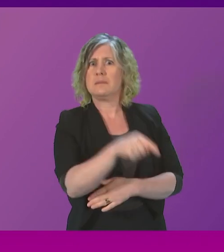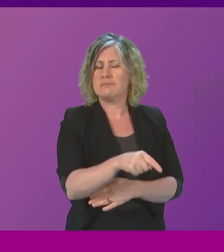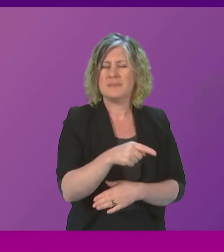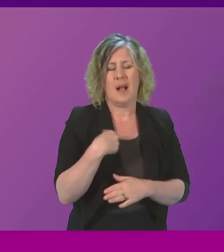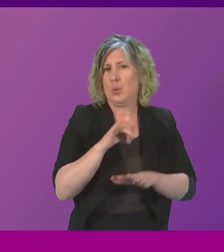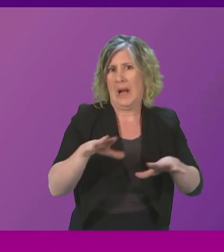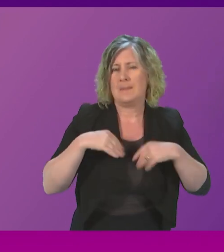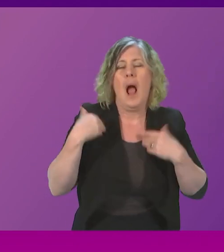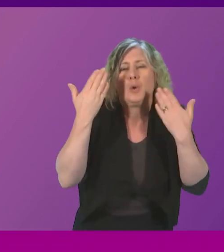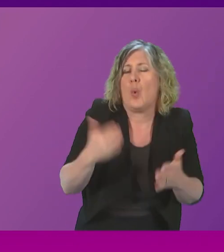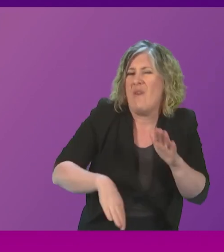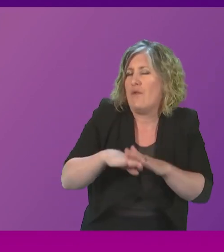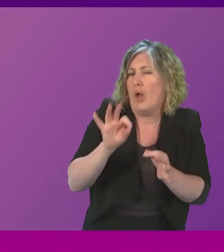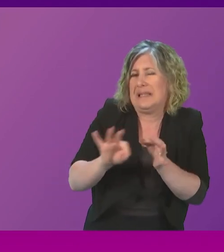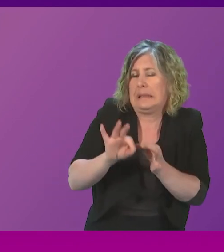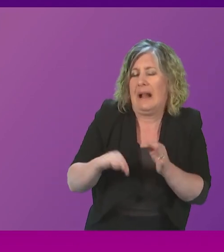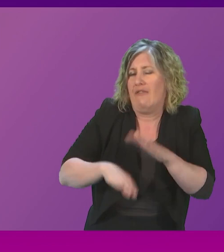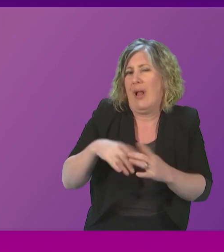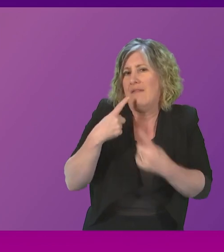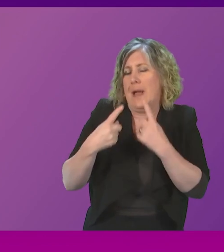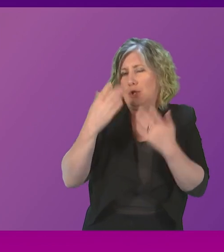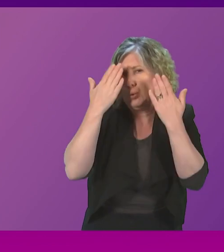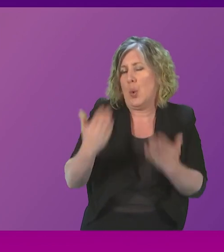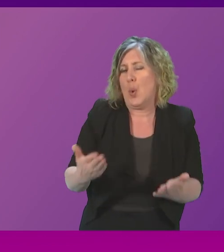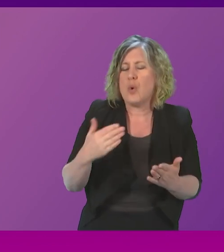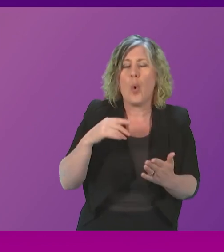I accept that I do not know the full details, so perhaps, after this session, if Pam Gosal